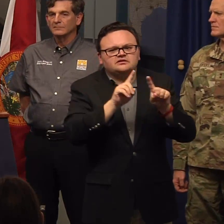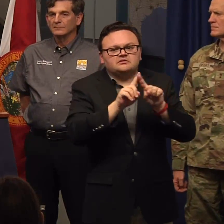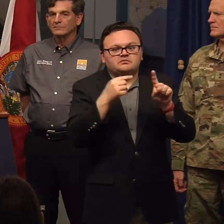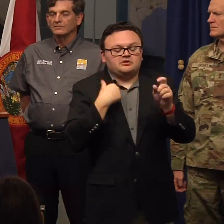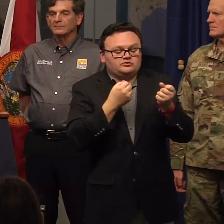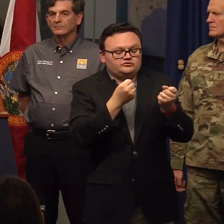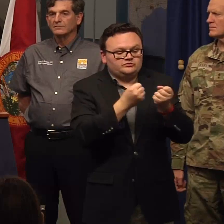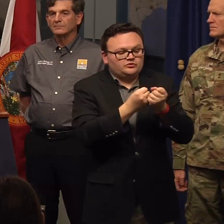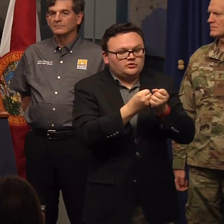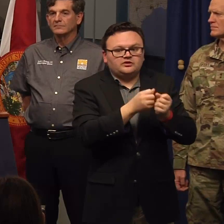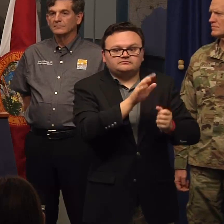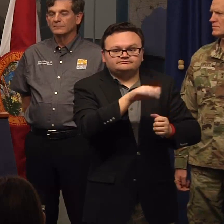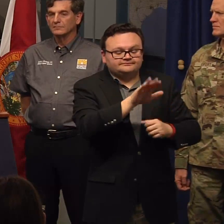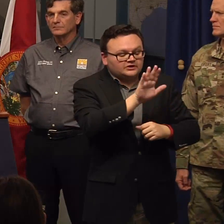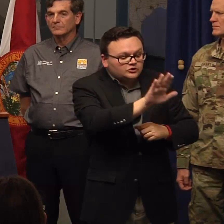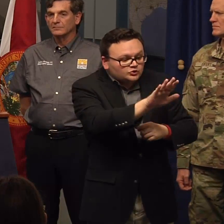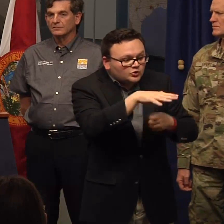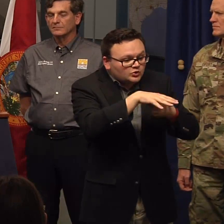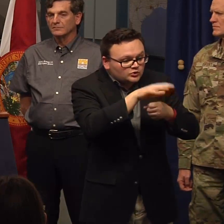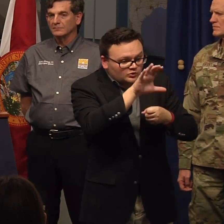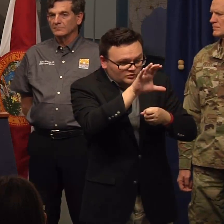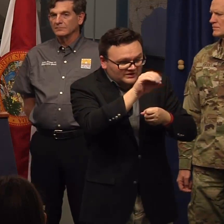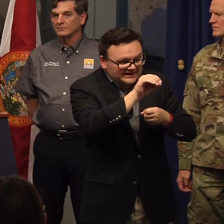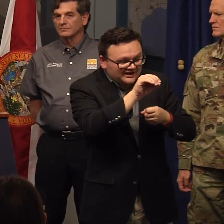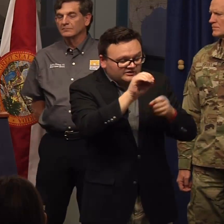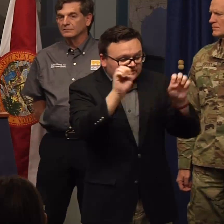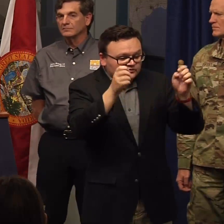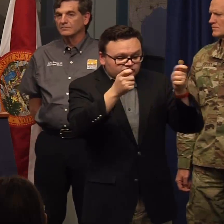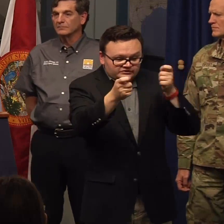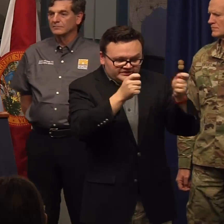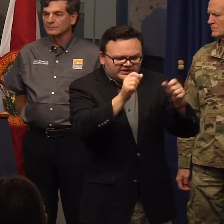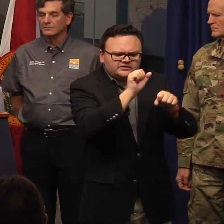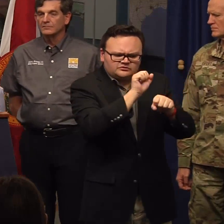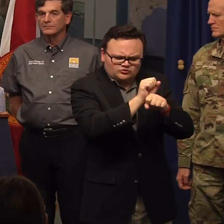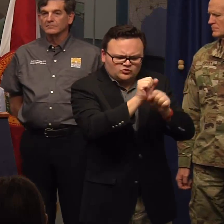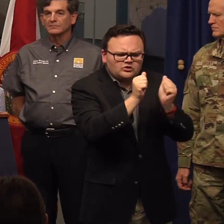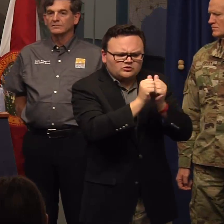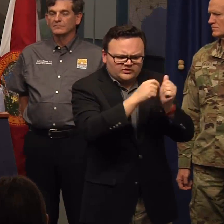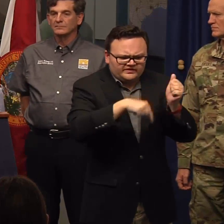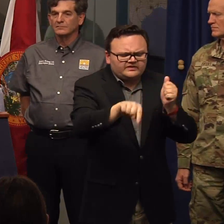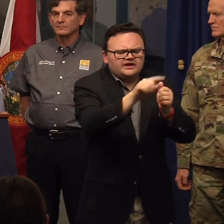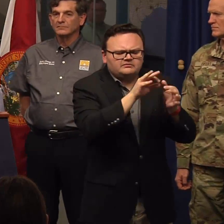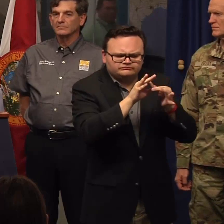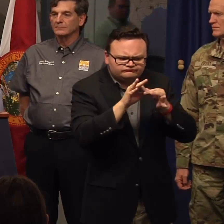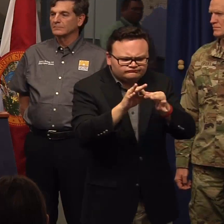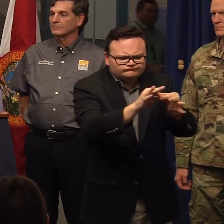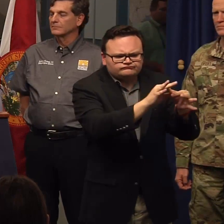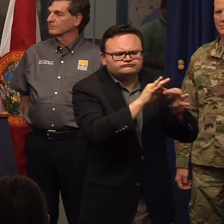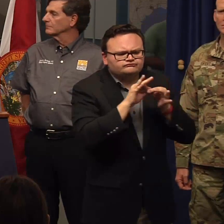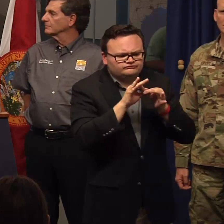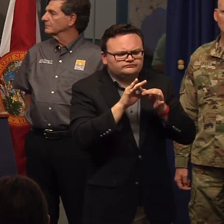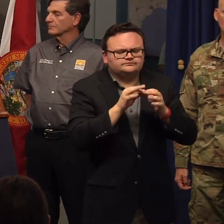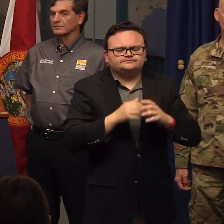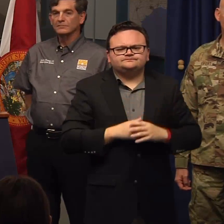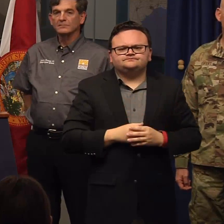SURGICAL MASKS, HE IS FOCUSED ON HOW WE CAN GET ADDITIONAL